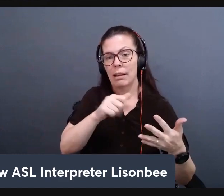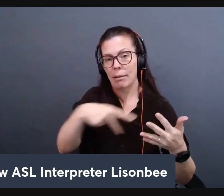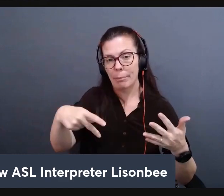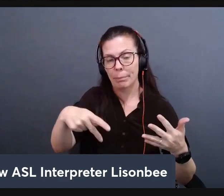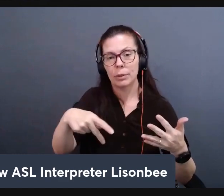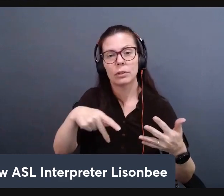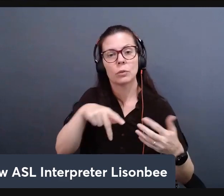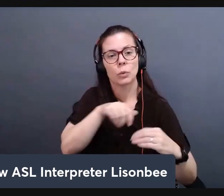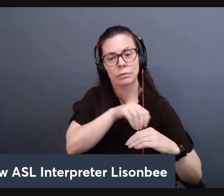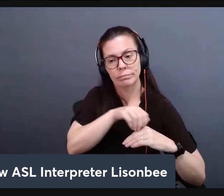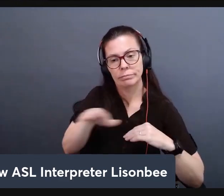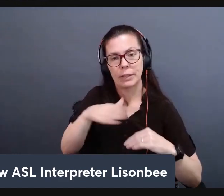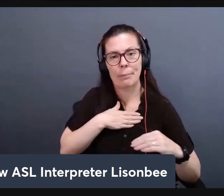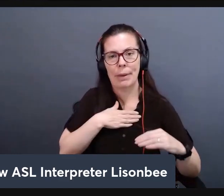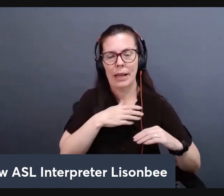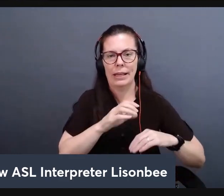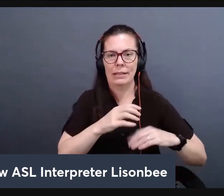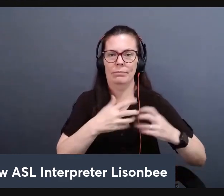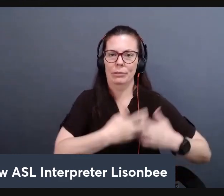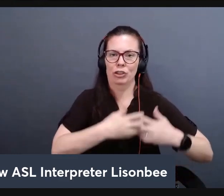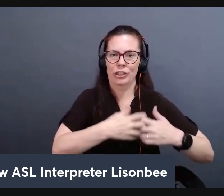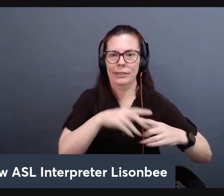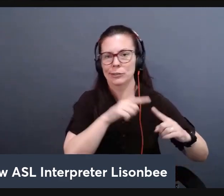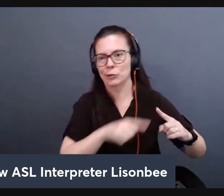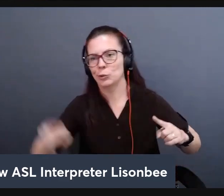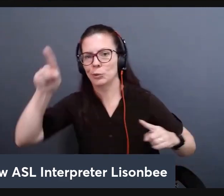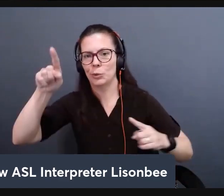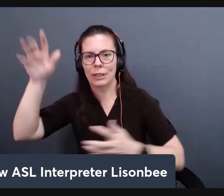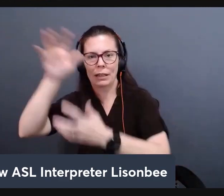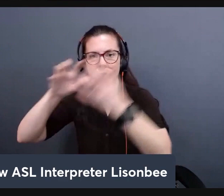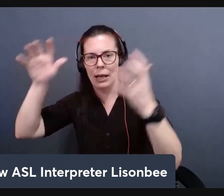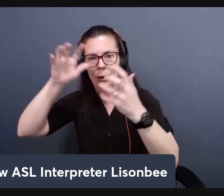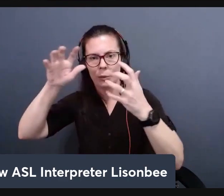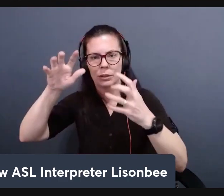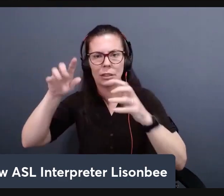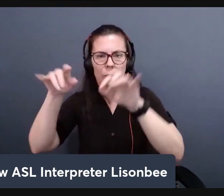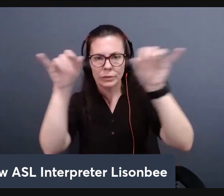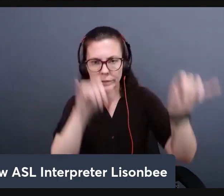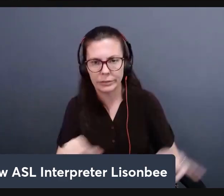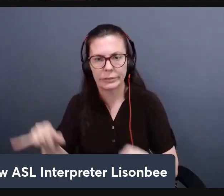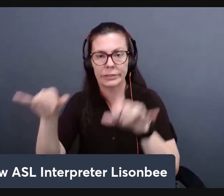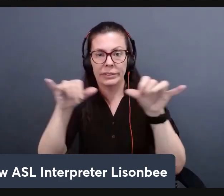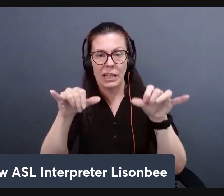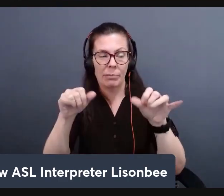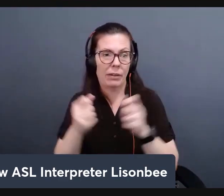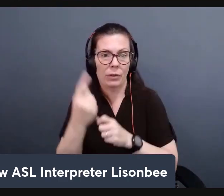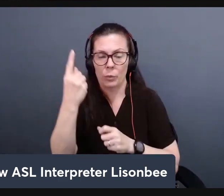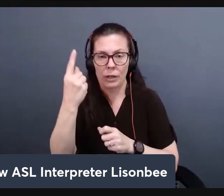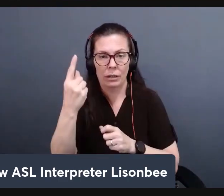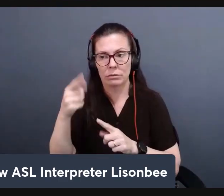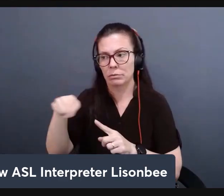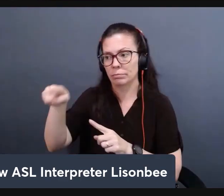from my developer machine all the way up to the cloud. And it's gonna run the same way everywhere, including on my fellow coworkers machines.